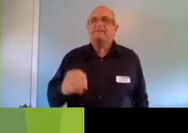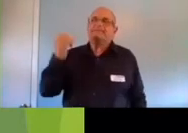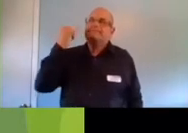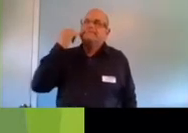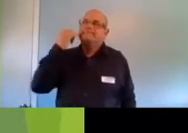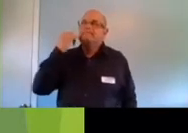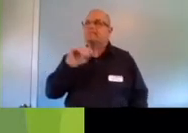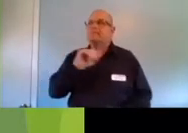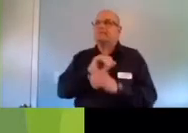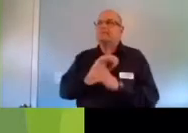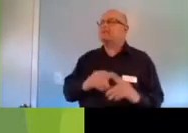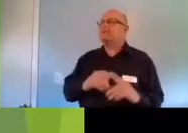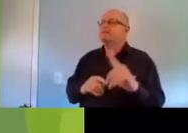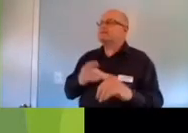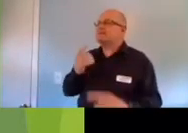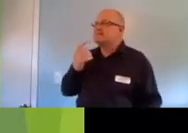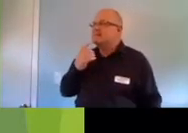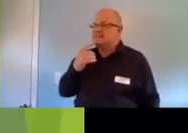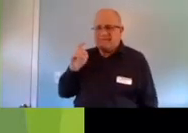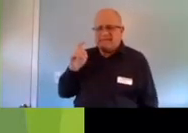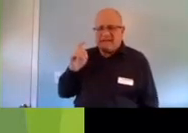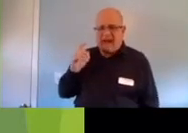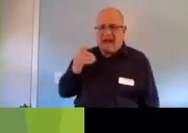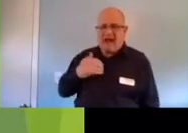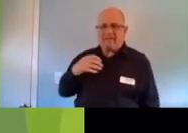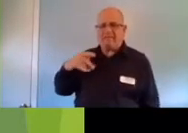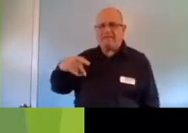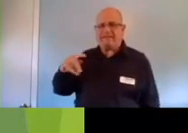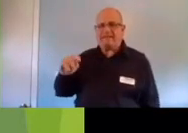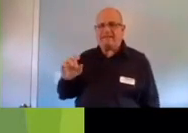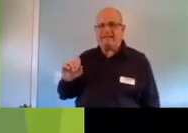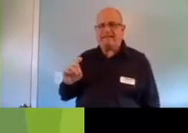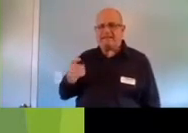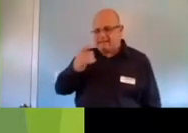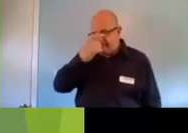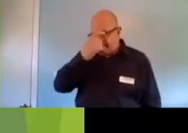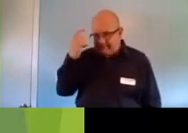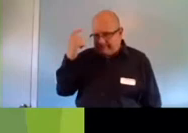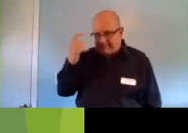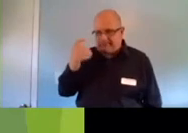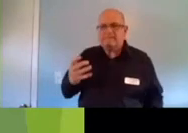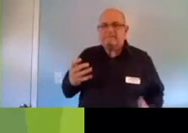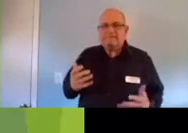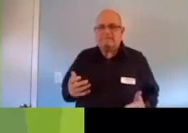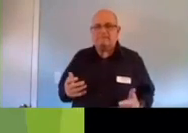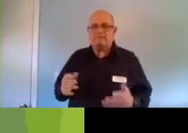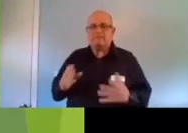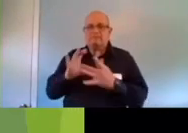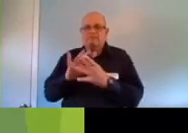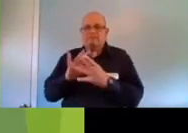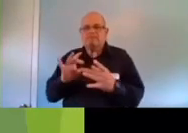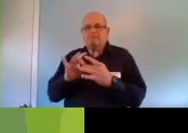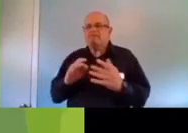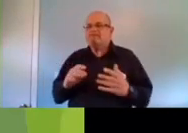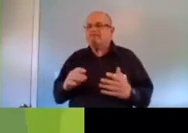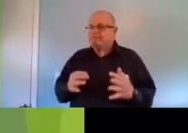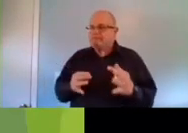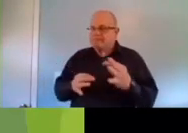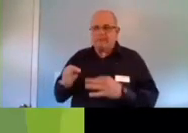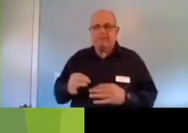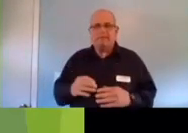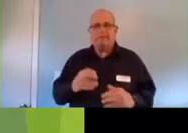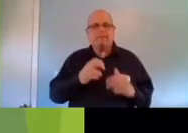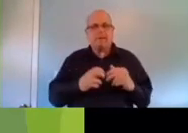said I have PTSD and then they start having customer relation issues or they start having